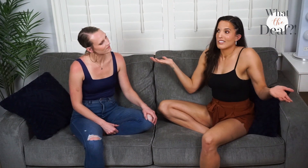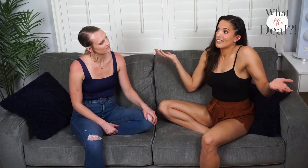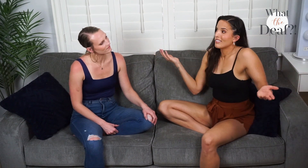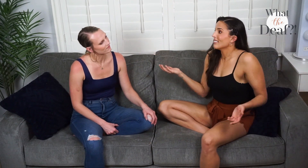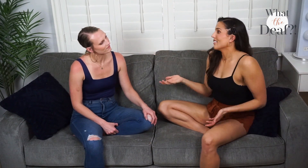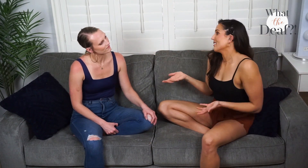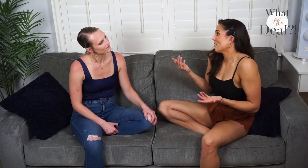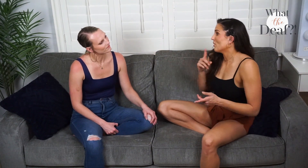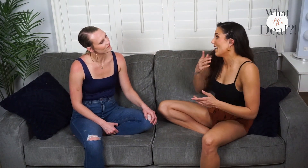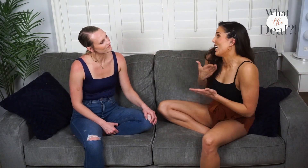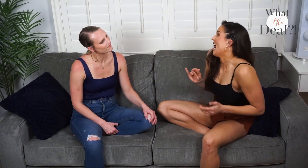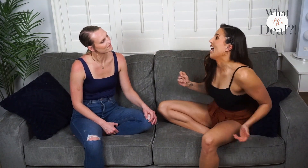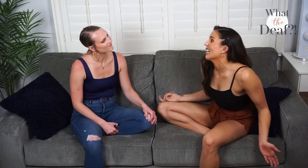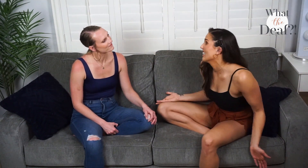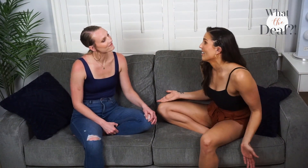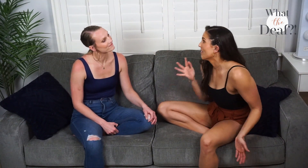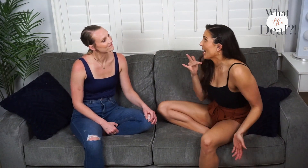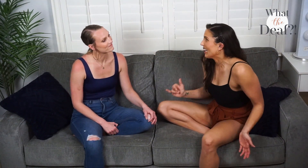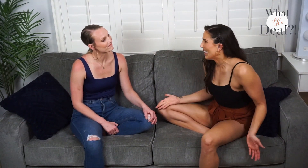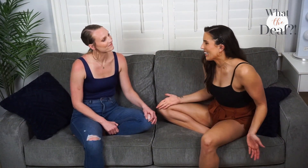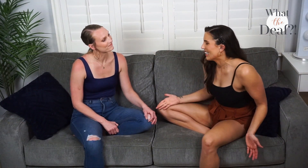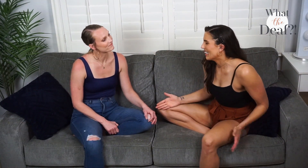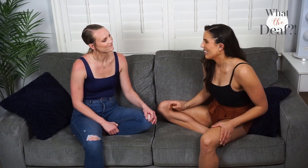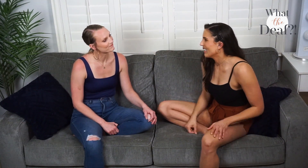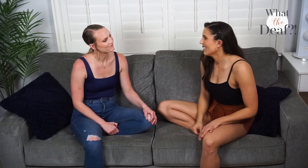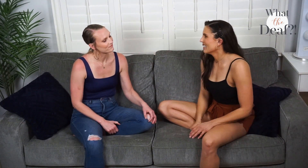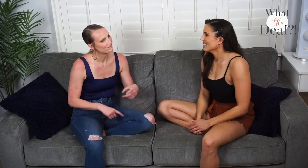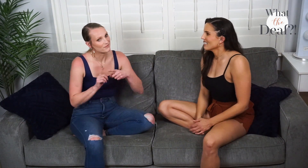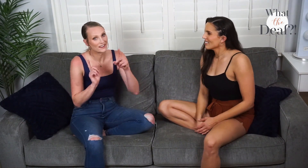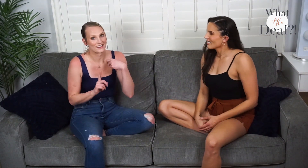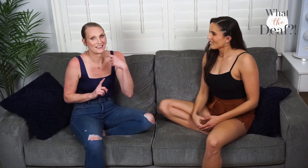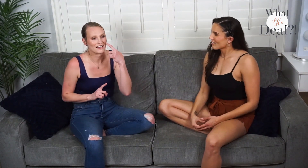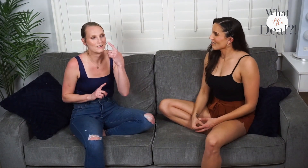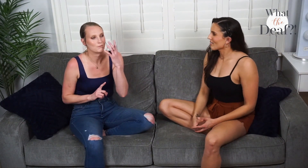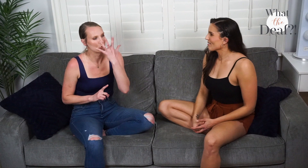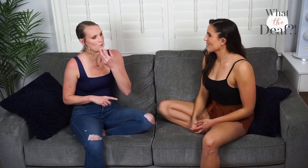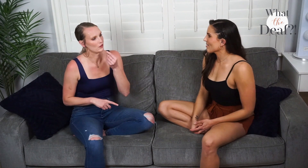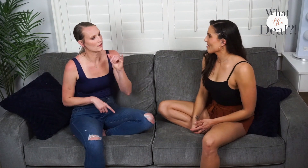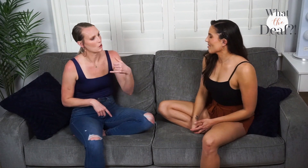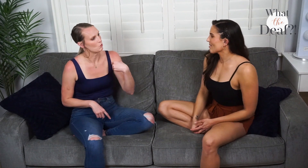I mean, I guess I'm really good at it. (both laugh) Yeah. But I do think it was beautiful